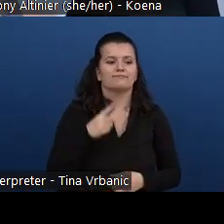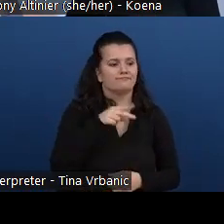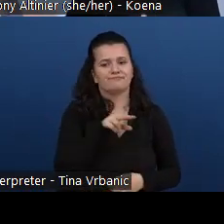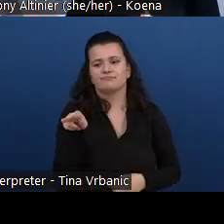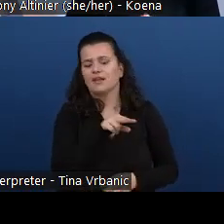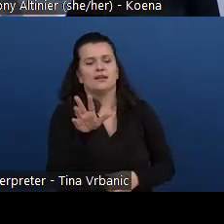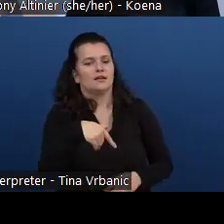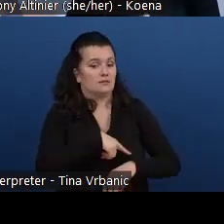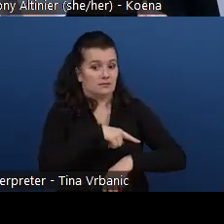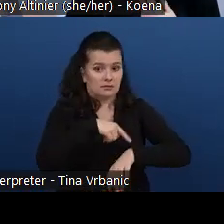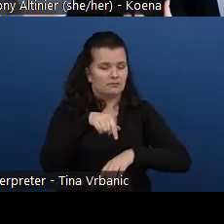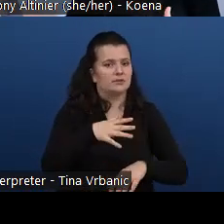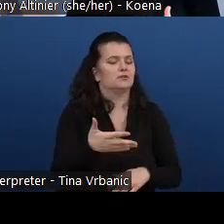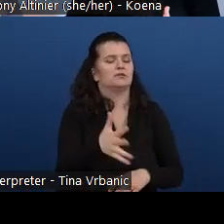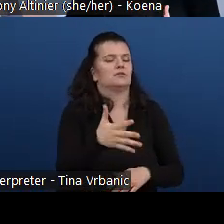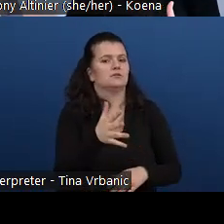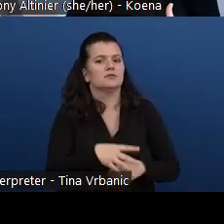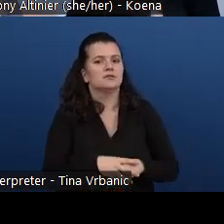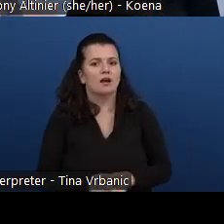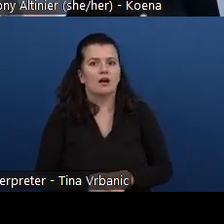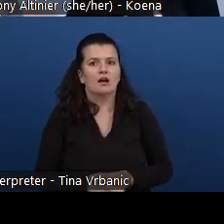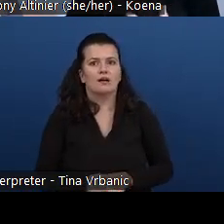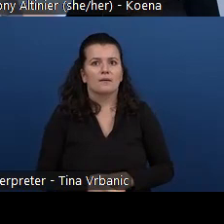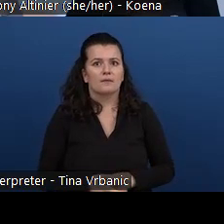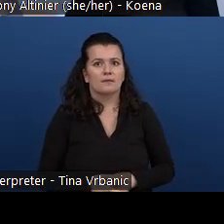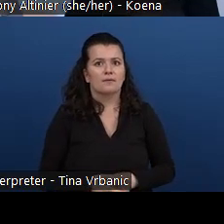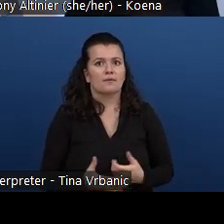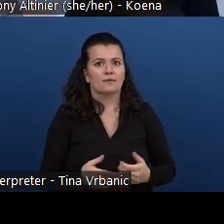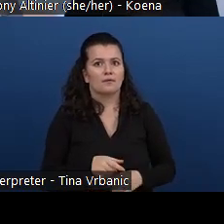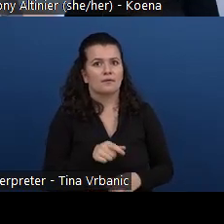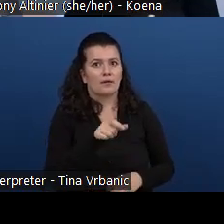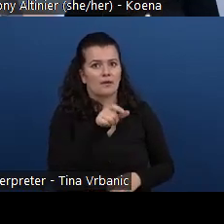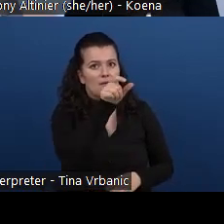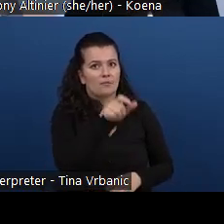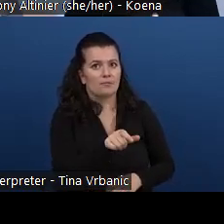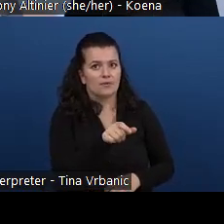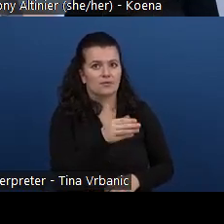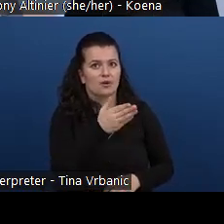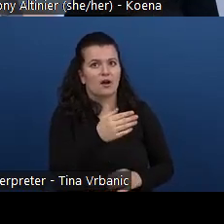Some people couldn't speak, but they were not allowed to have someone to speak for them,